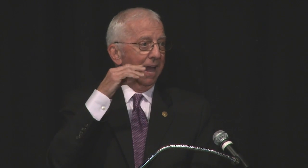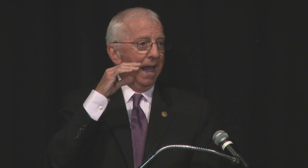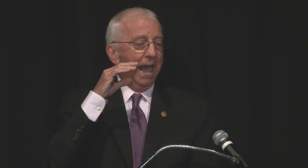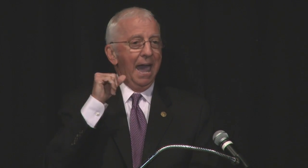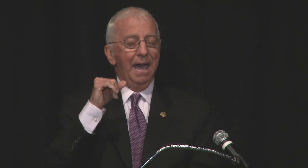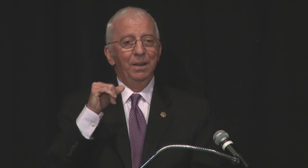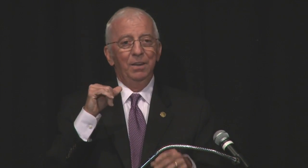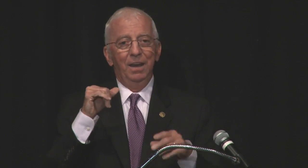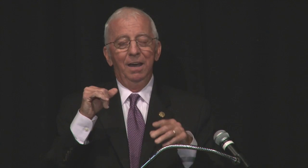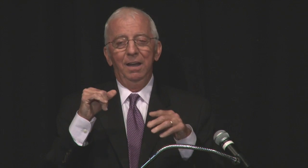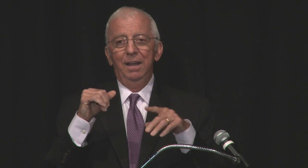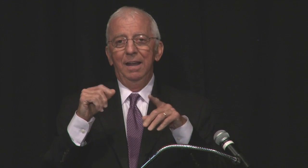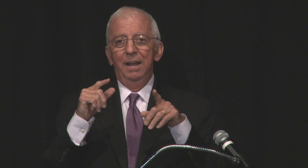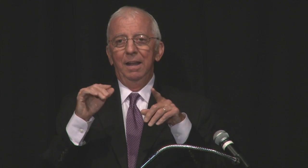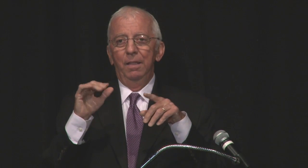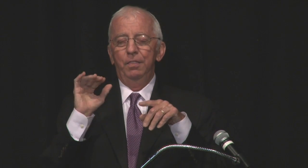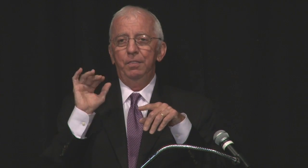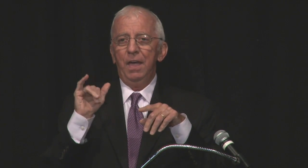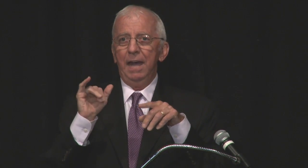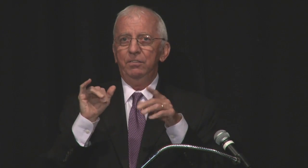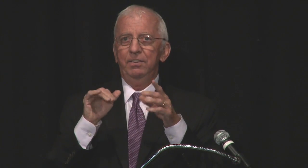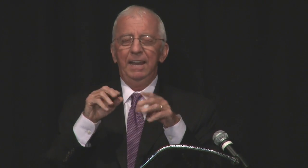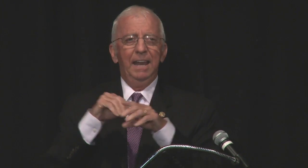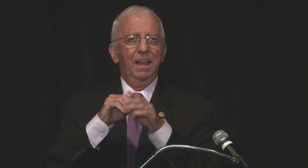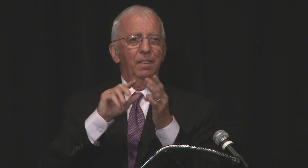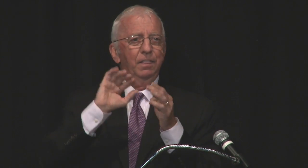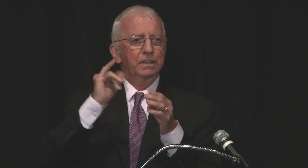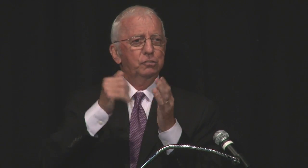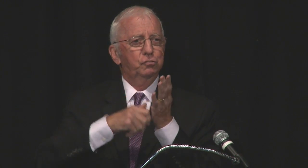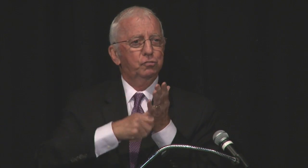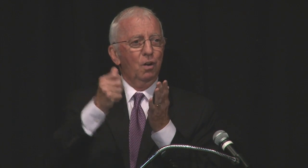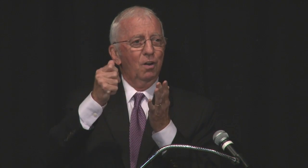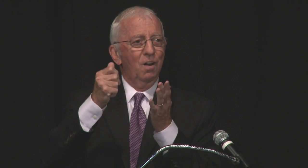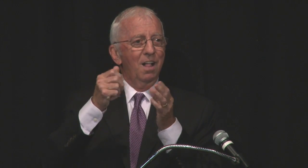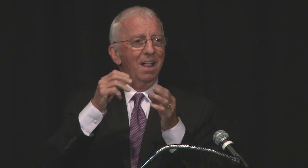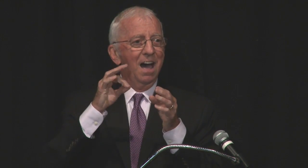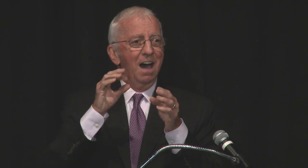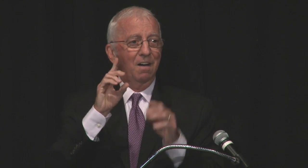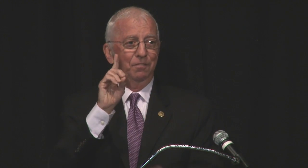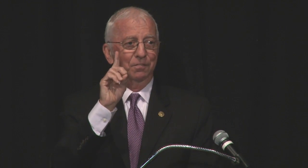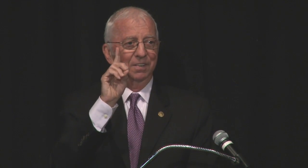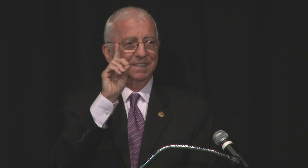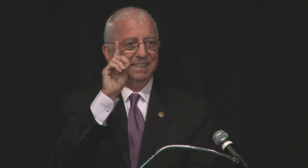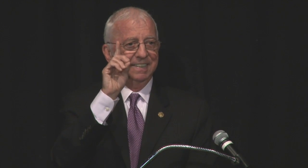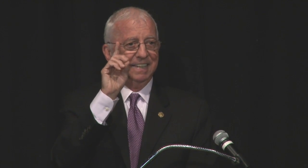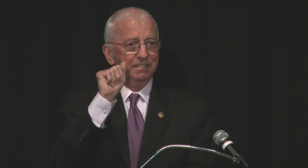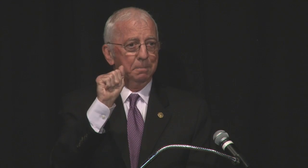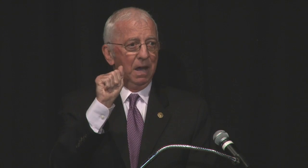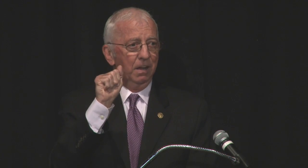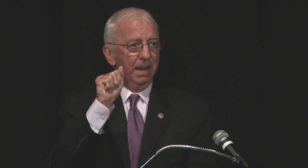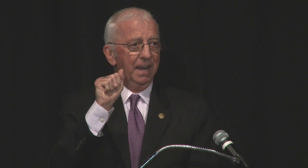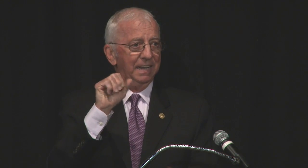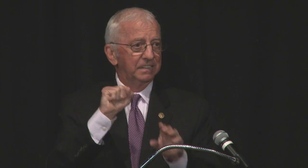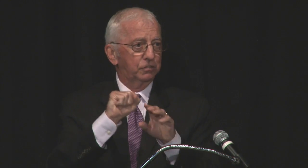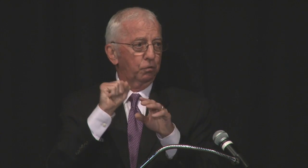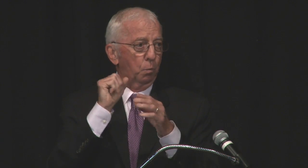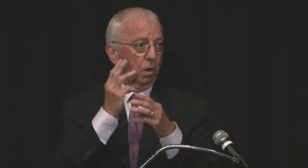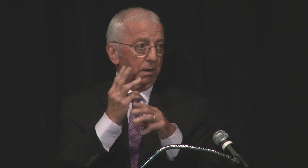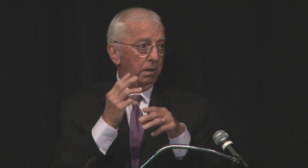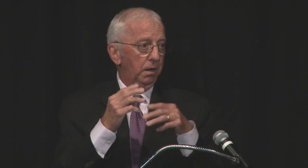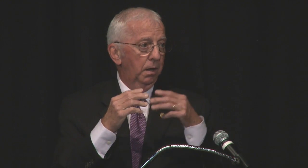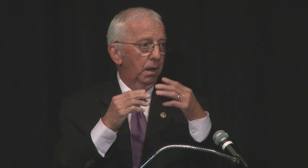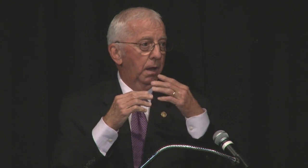And that's in the Journal of Disability in Social Work.